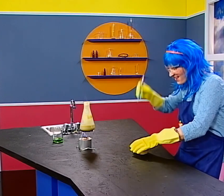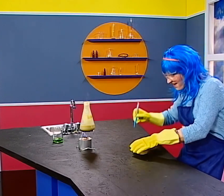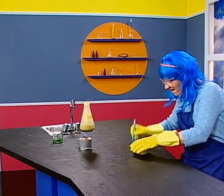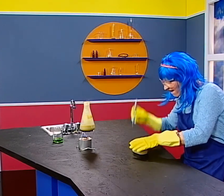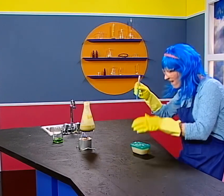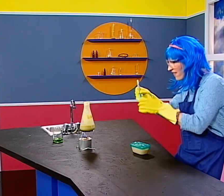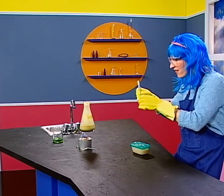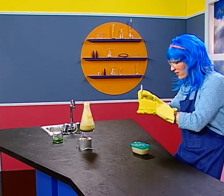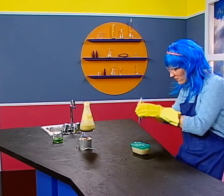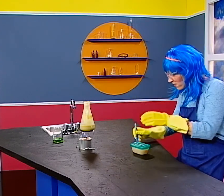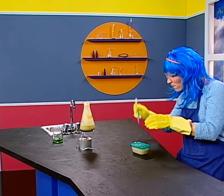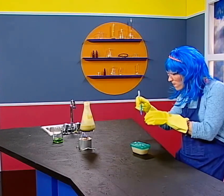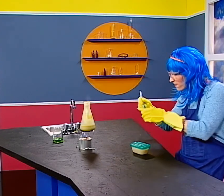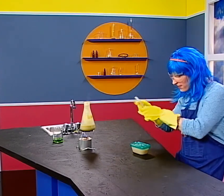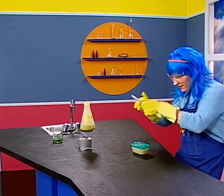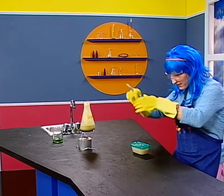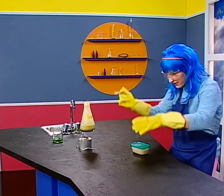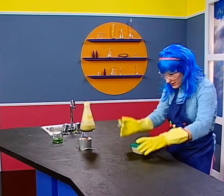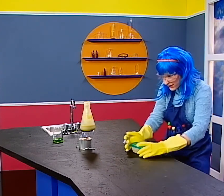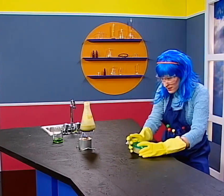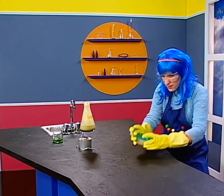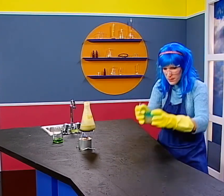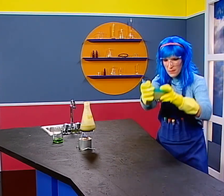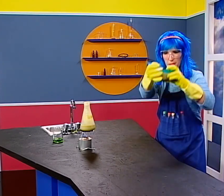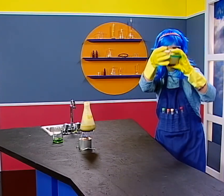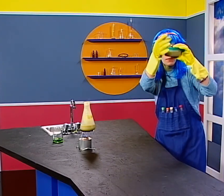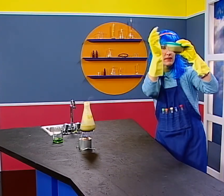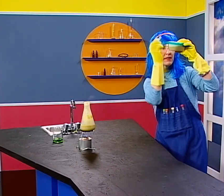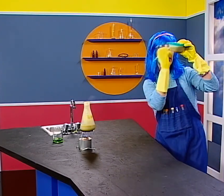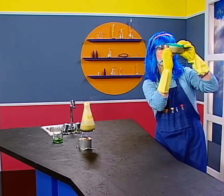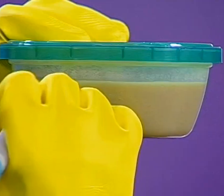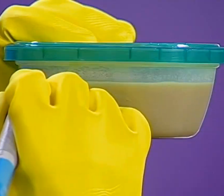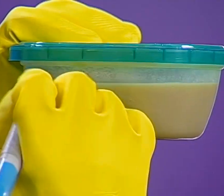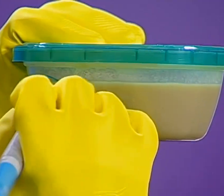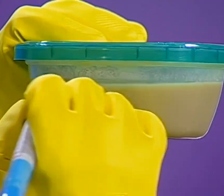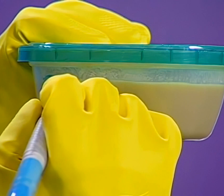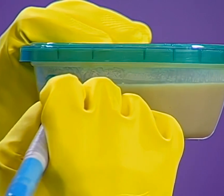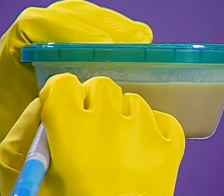HMM, ALL RIGHT.